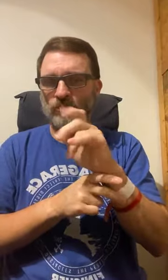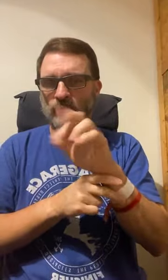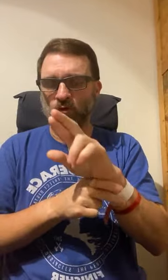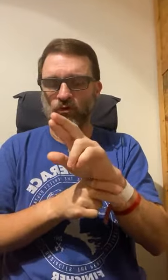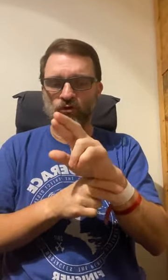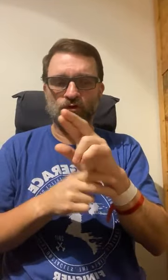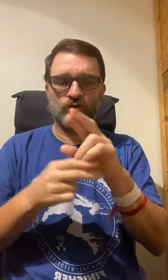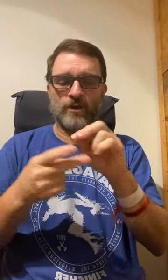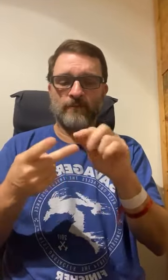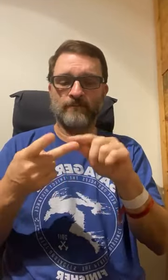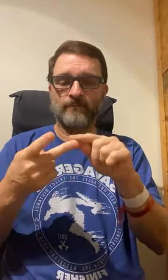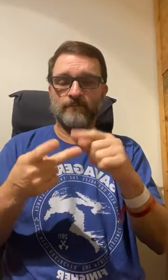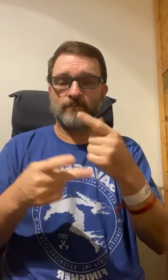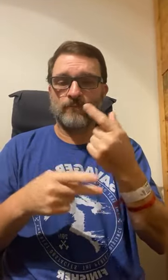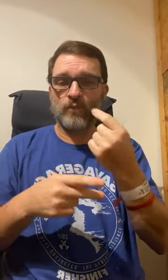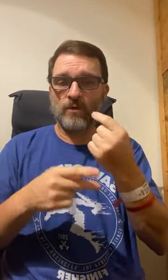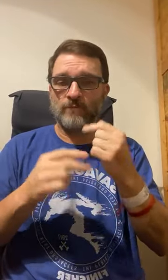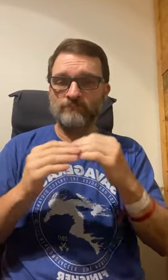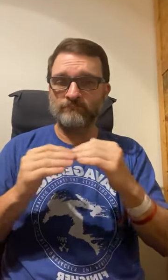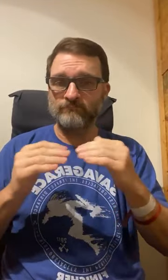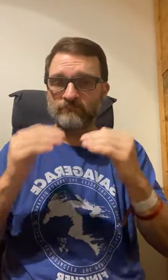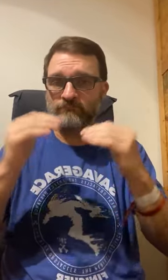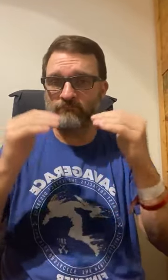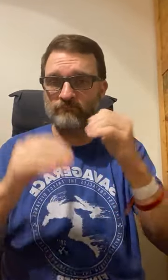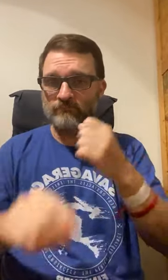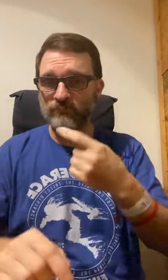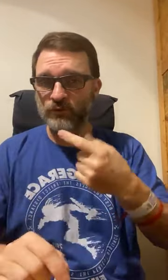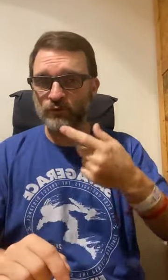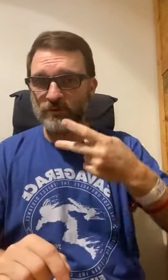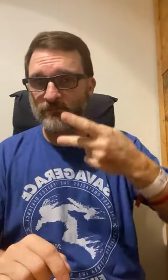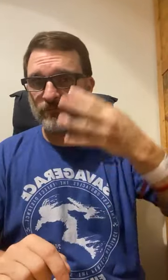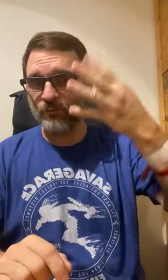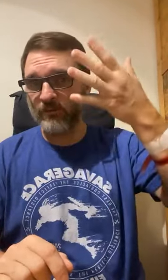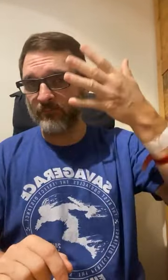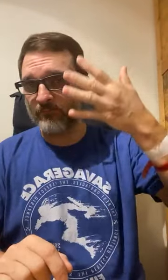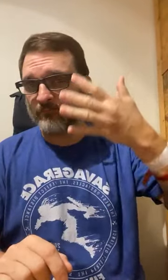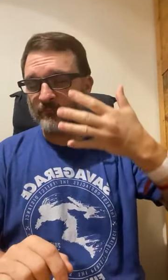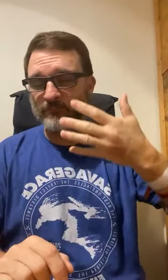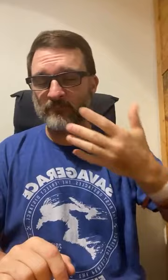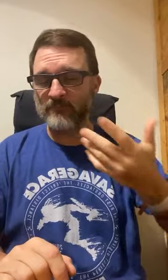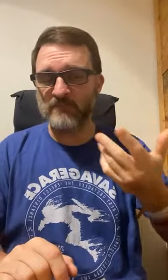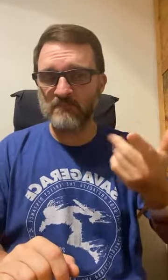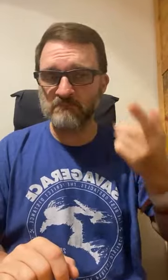and what stage its at. 1-2-3-4- or 5?